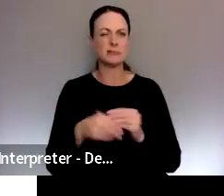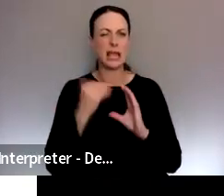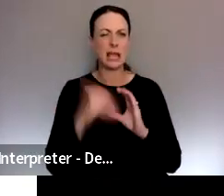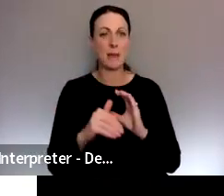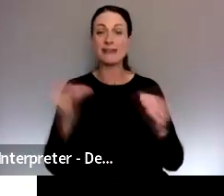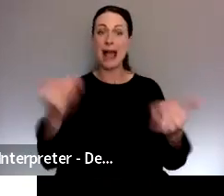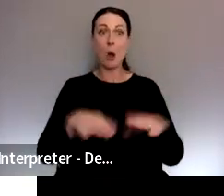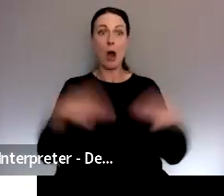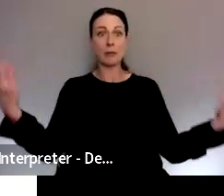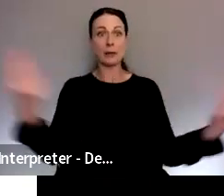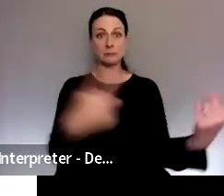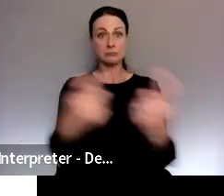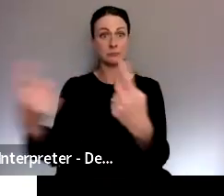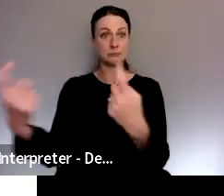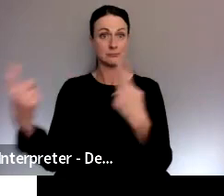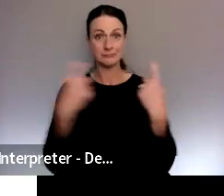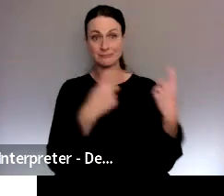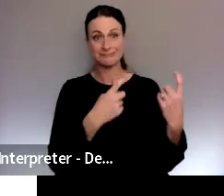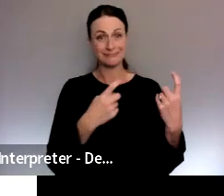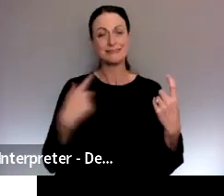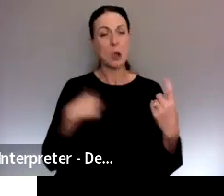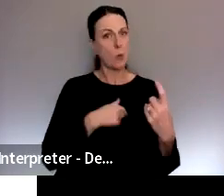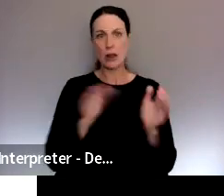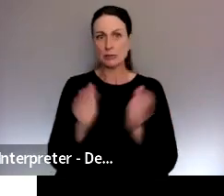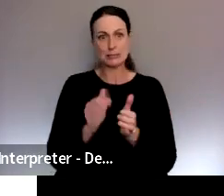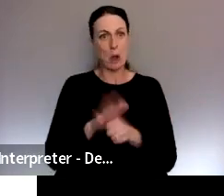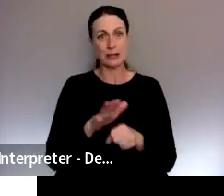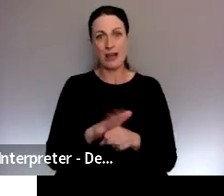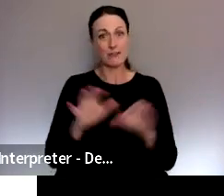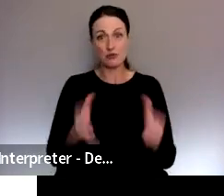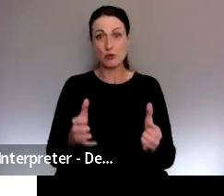So now we're just gonna open it up for questions and we are a small enough group